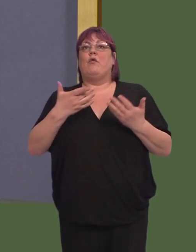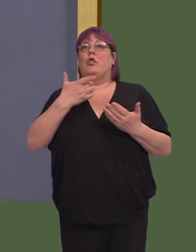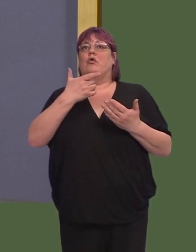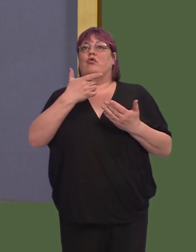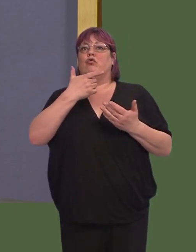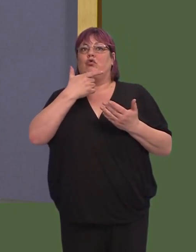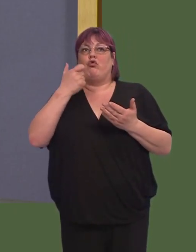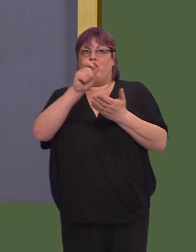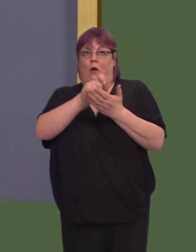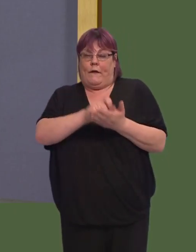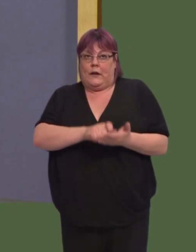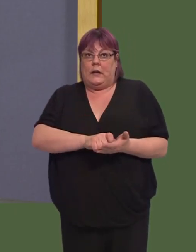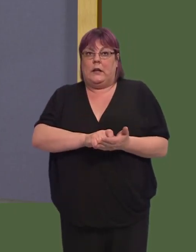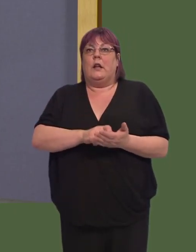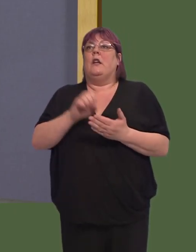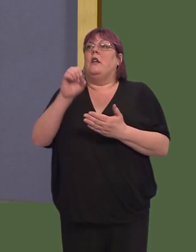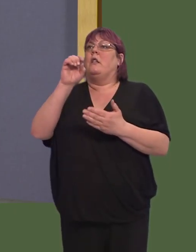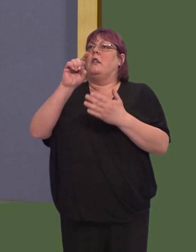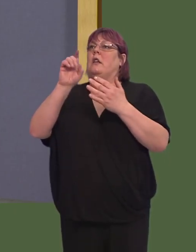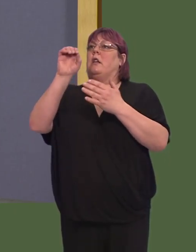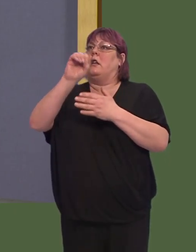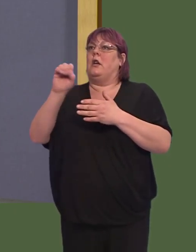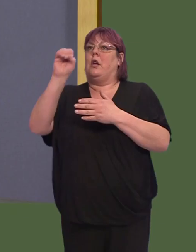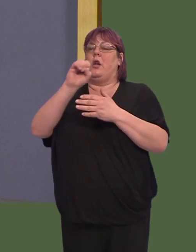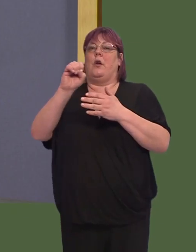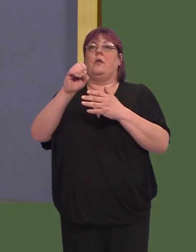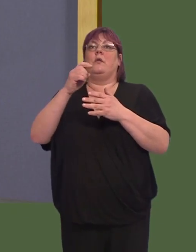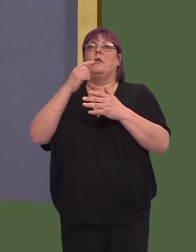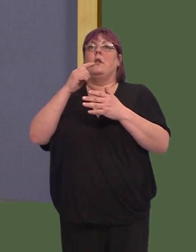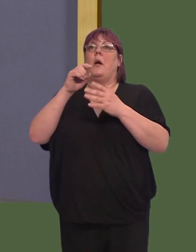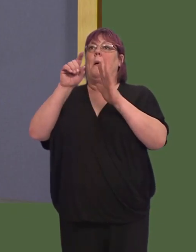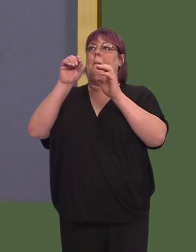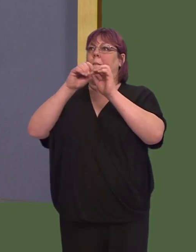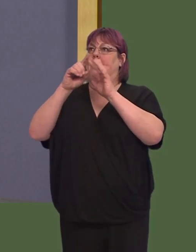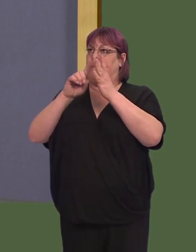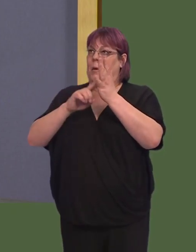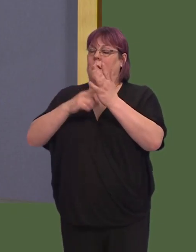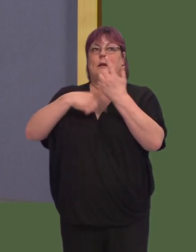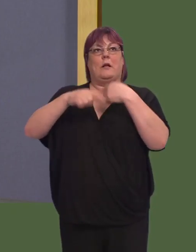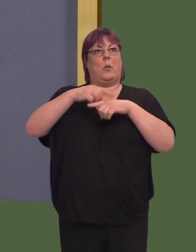Bill allows the UK Government to take control of devolved policy areas, such as farming